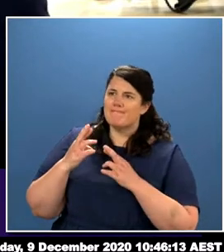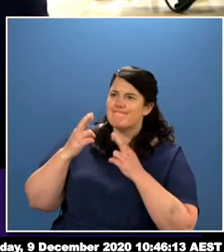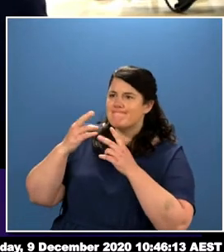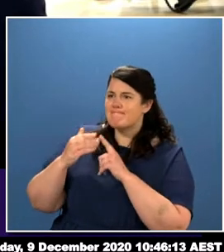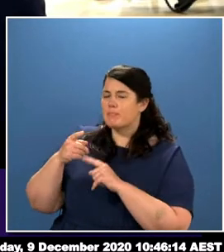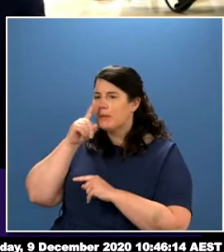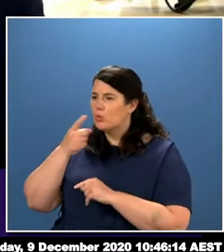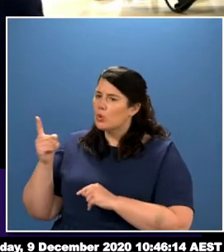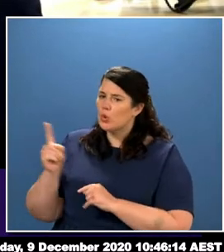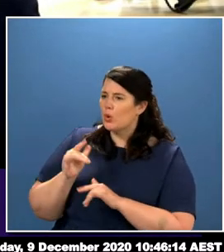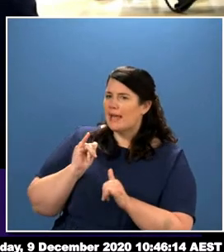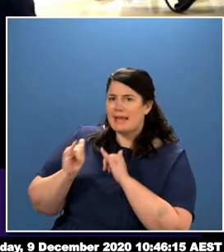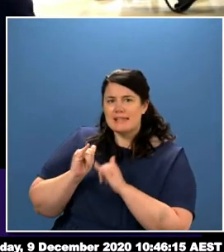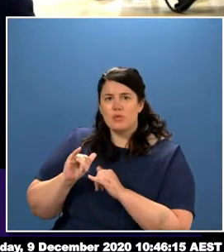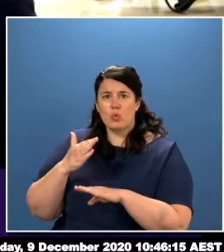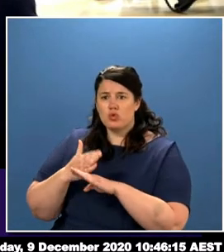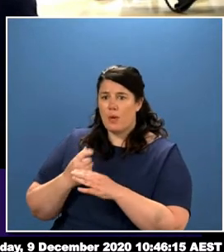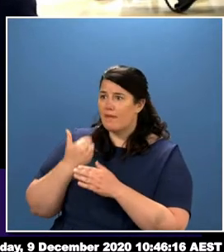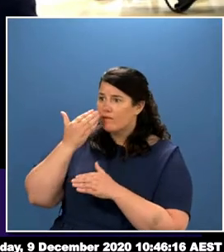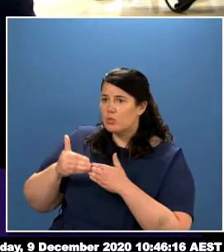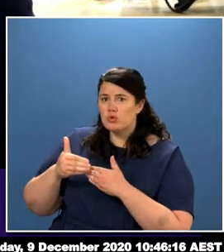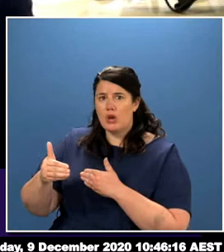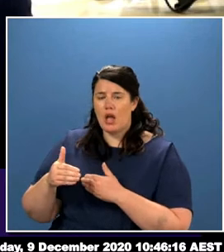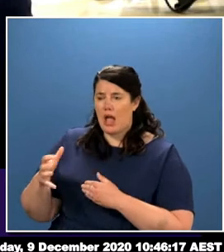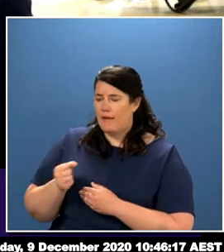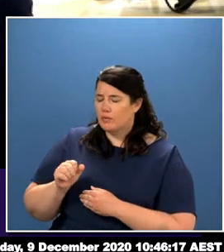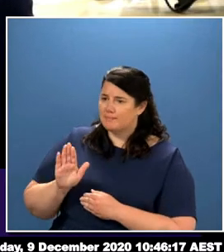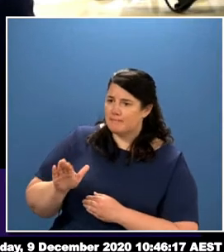interview or into a job opportunity, they don't have to ask in regards